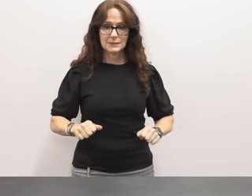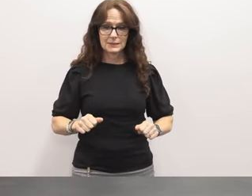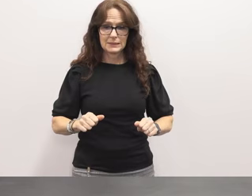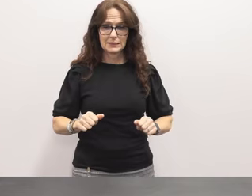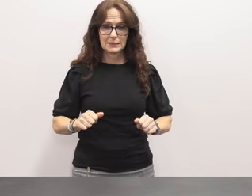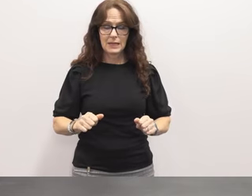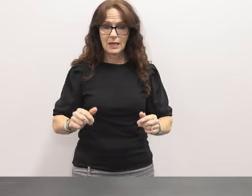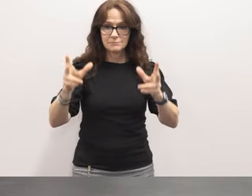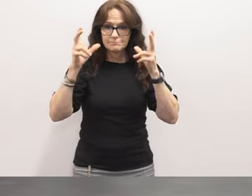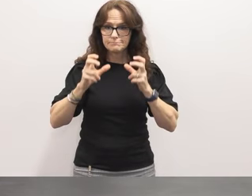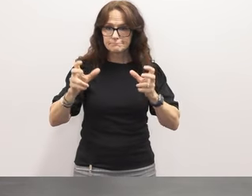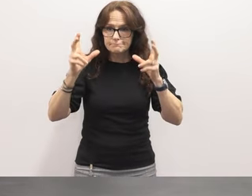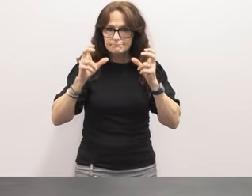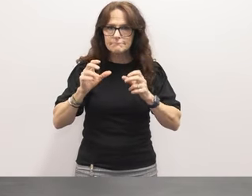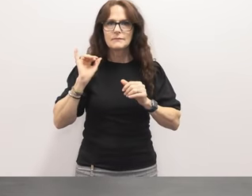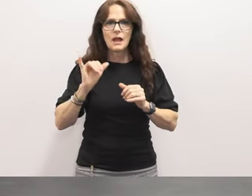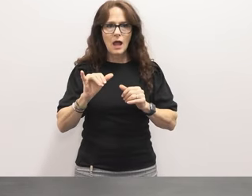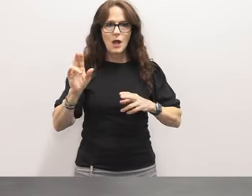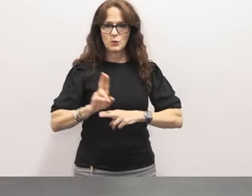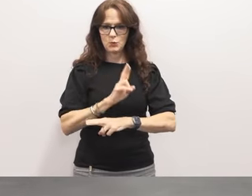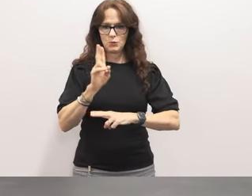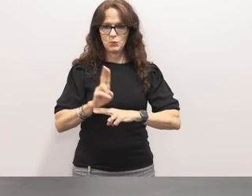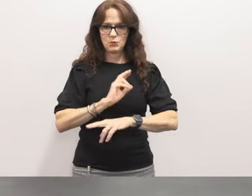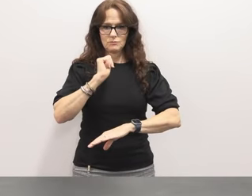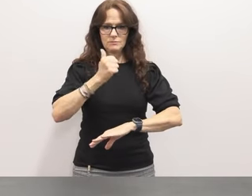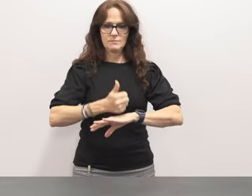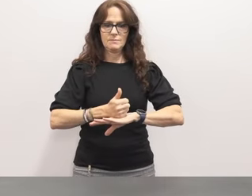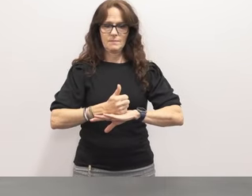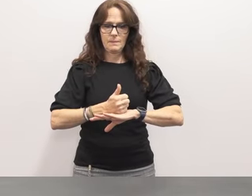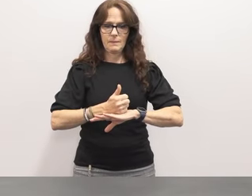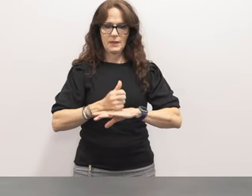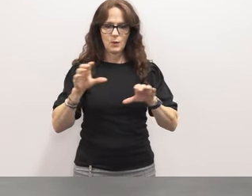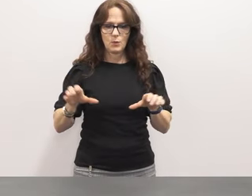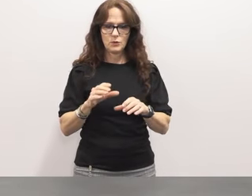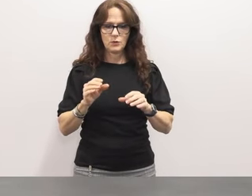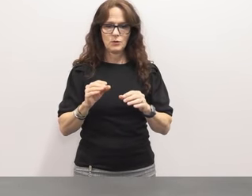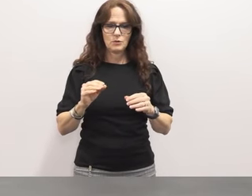gain some insight and implementation in terms of what we can do across our district.